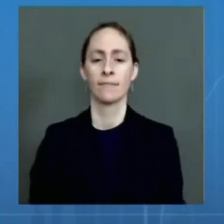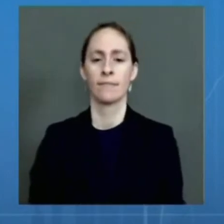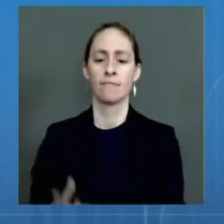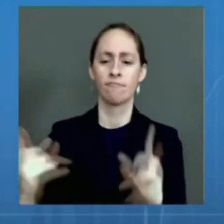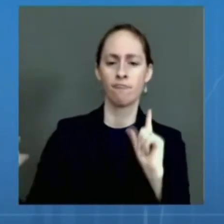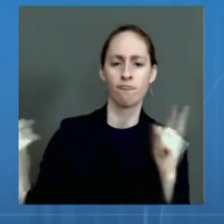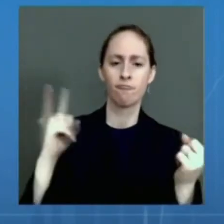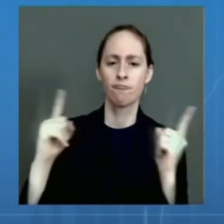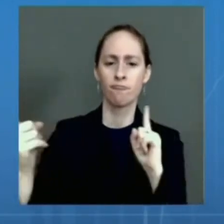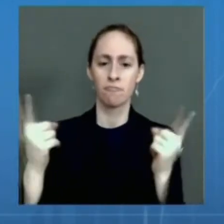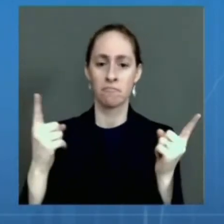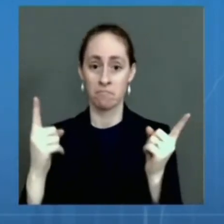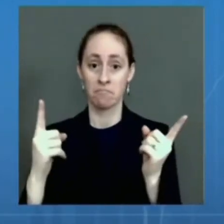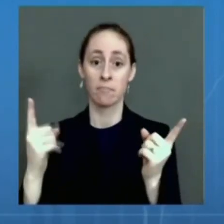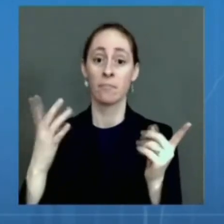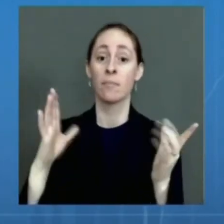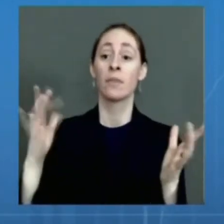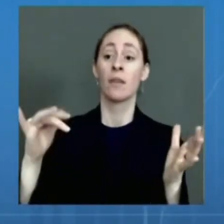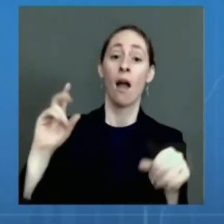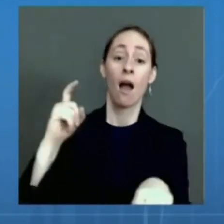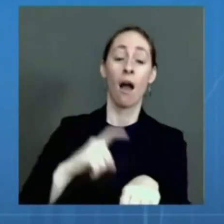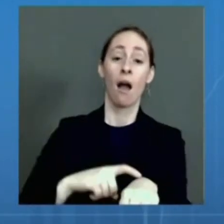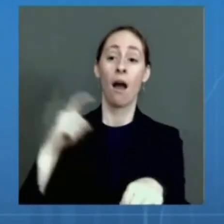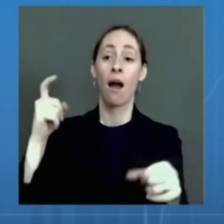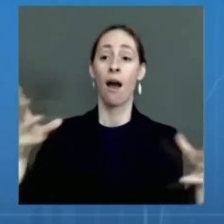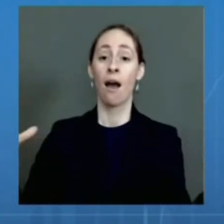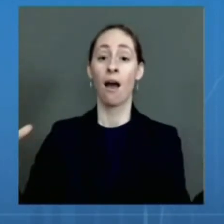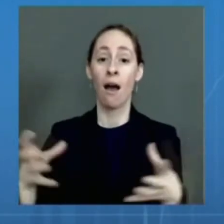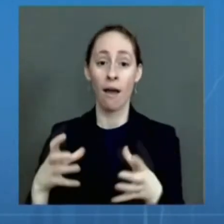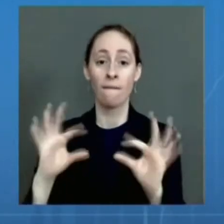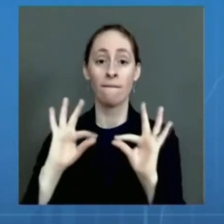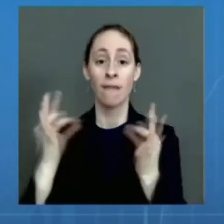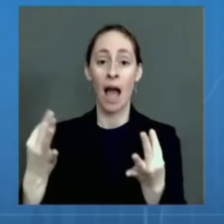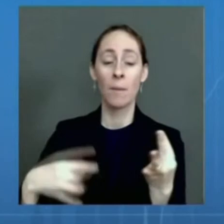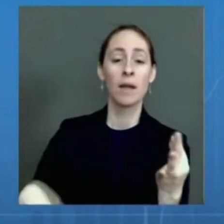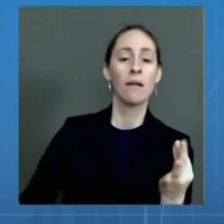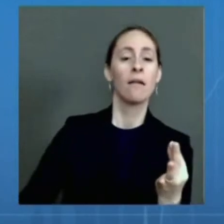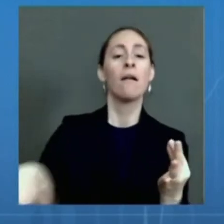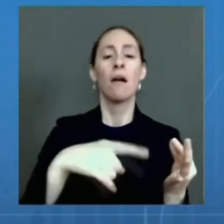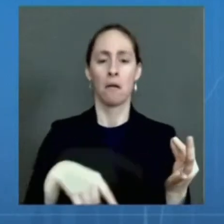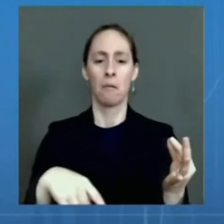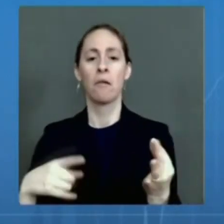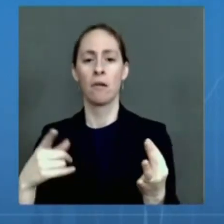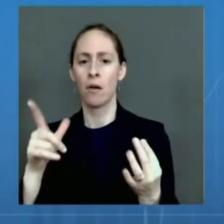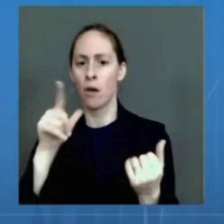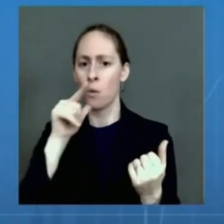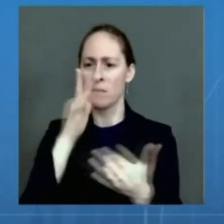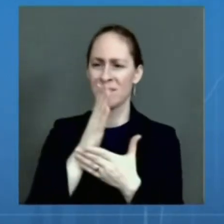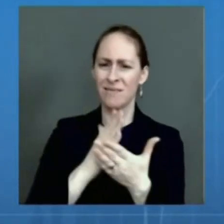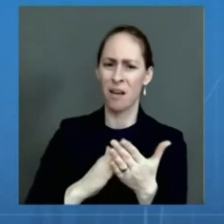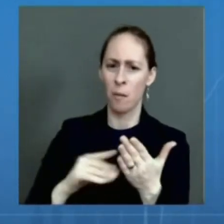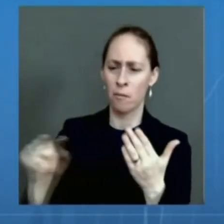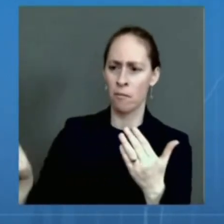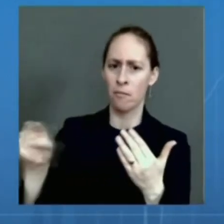PREVENTION MITIGATION STRATEGIES SO THAT WHEN YOU COME TOGETHER FOR THE HOLIDAYS THAT PEOPLE HAVE BEEN NOT